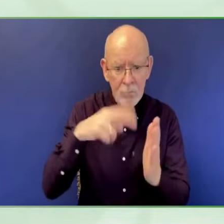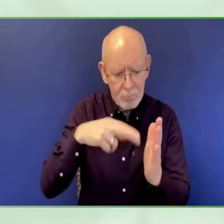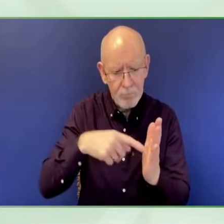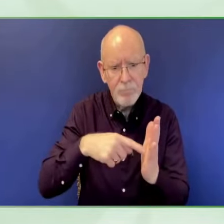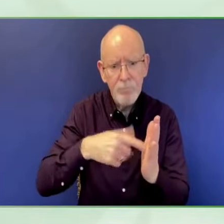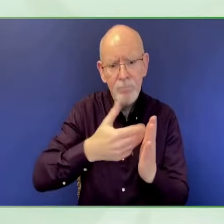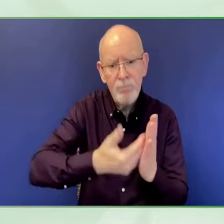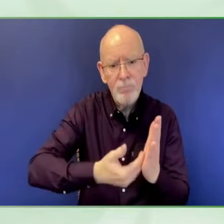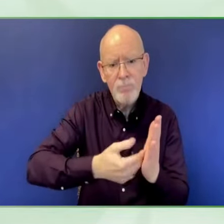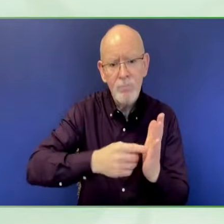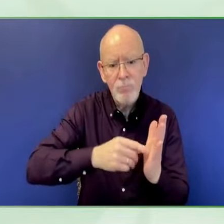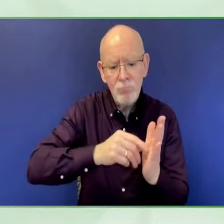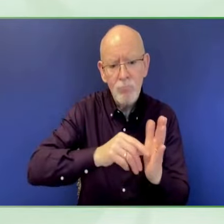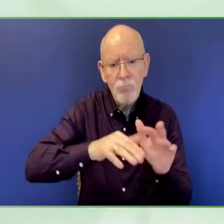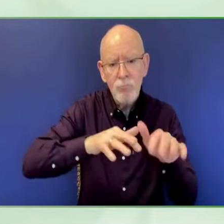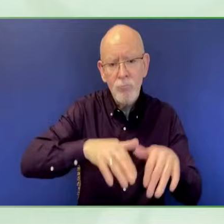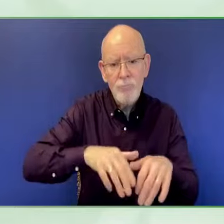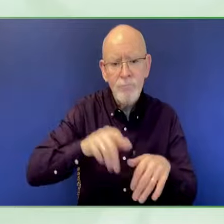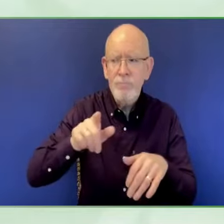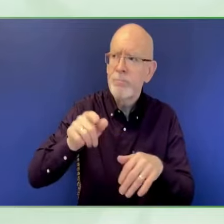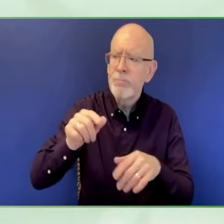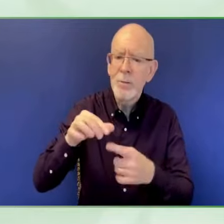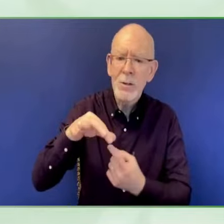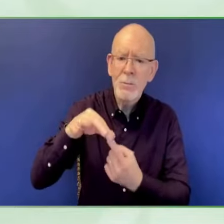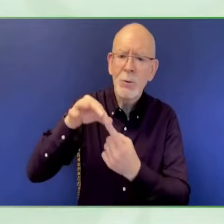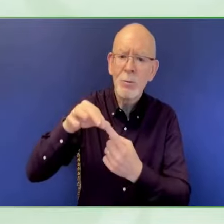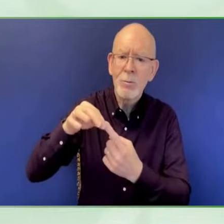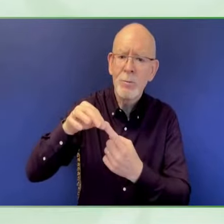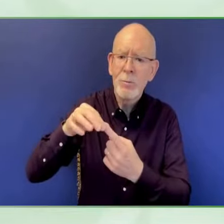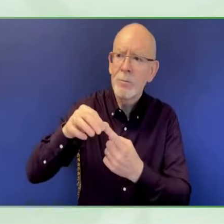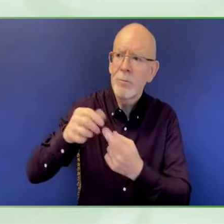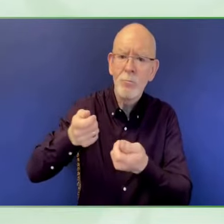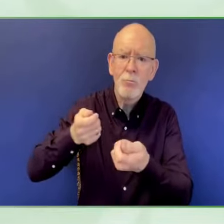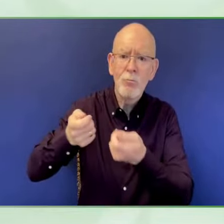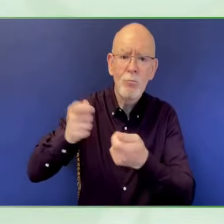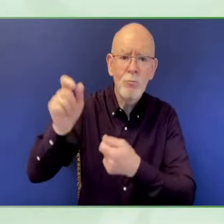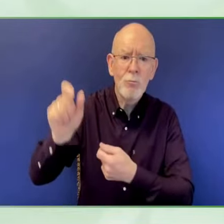deinstitutionalisation and how we together could make progress.